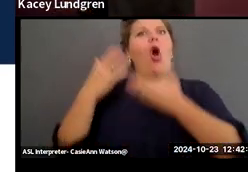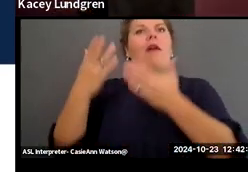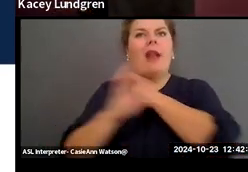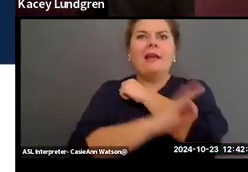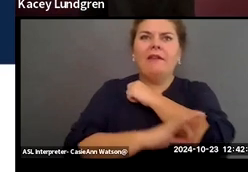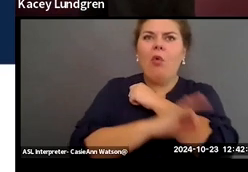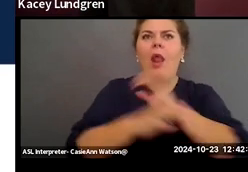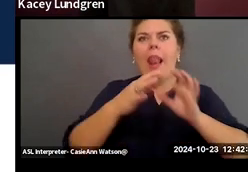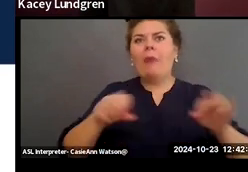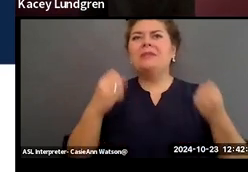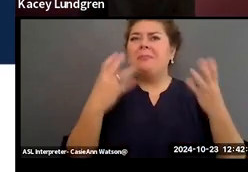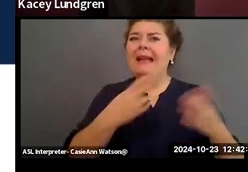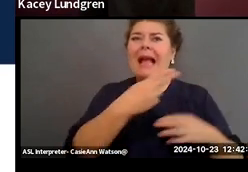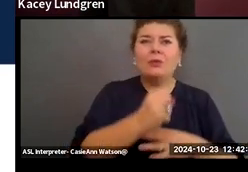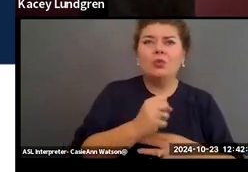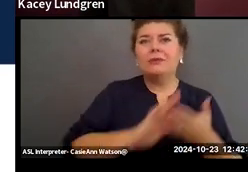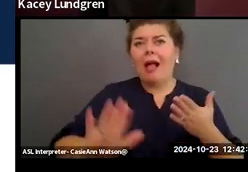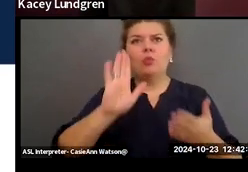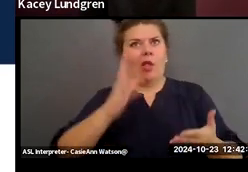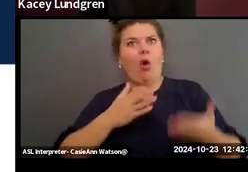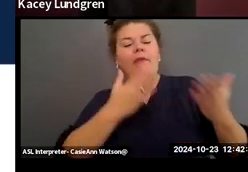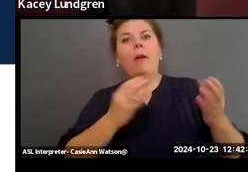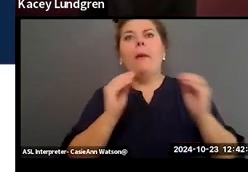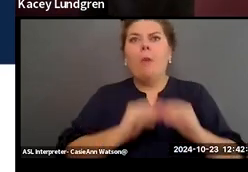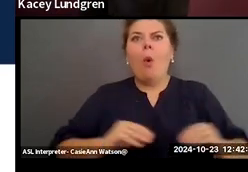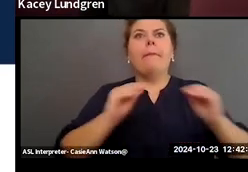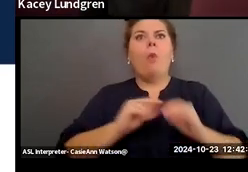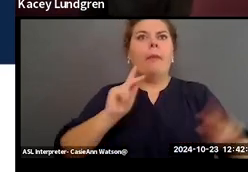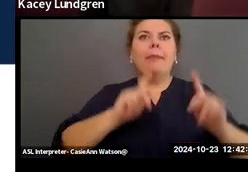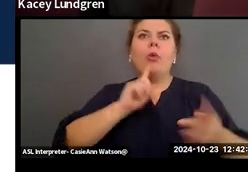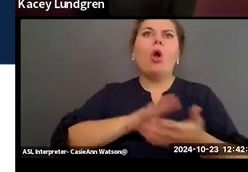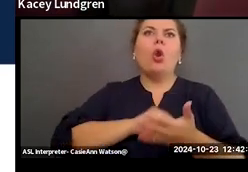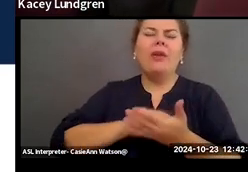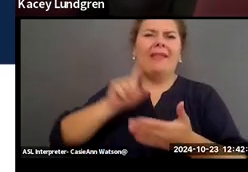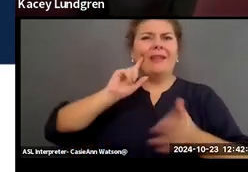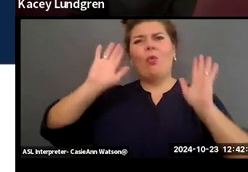in many high schools and colleges. More and more people are learning this wonderful language.